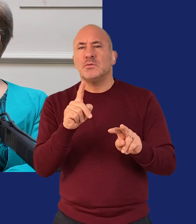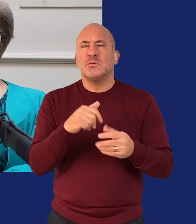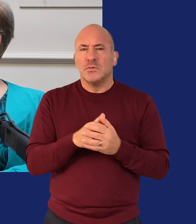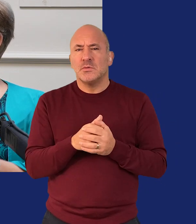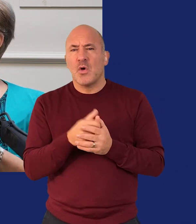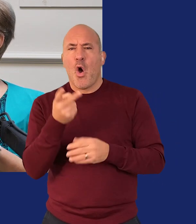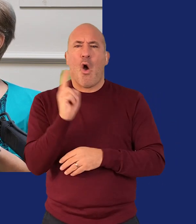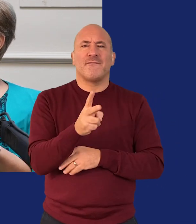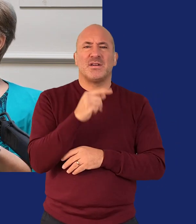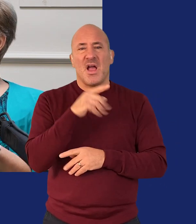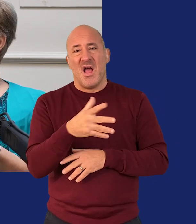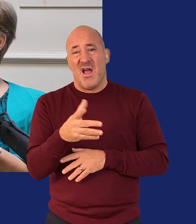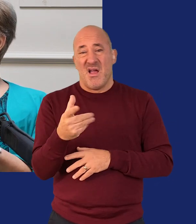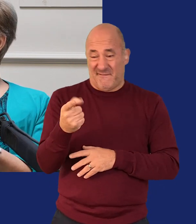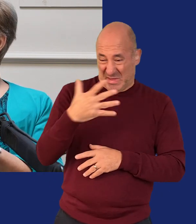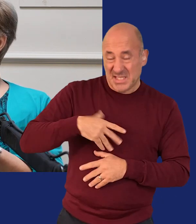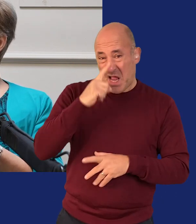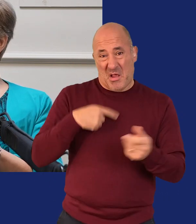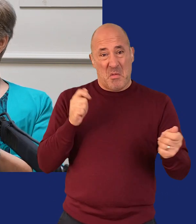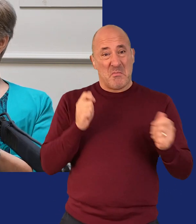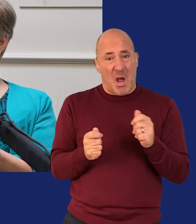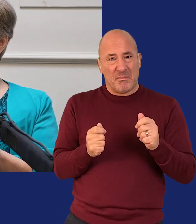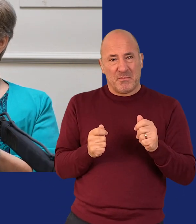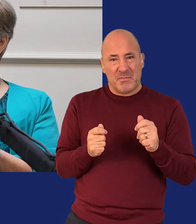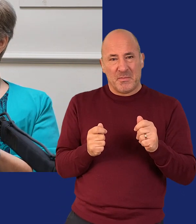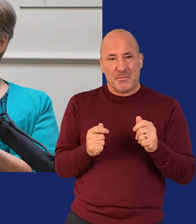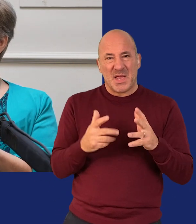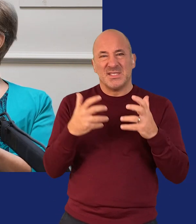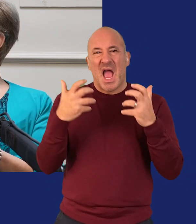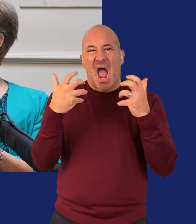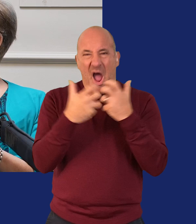look out for is how do I, you know, often it will say, you can have adjustments if